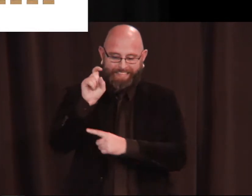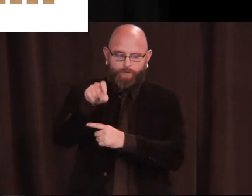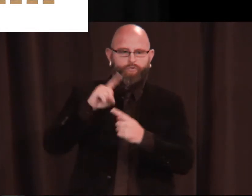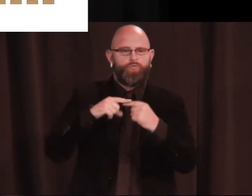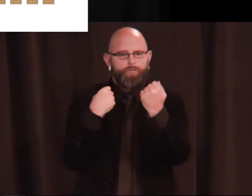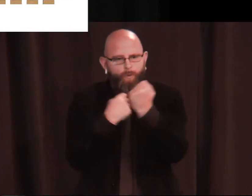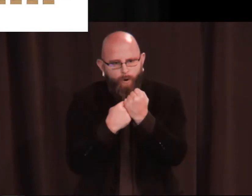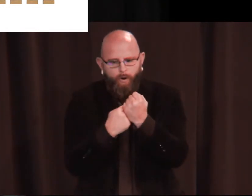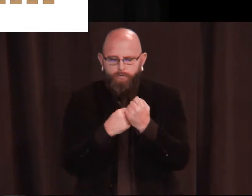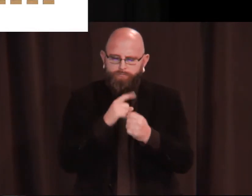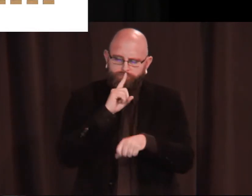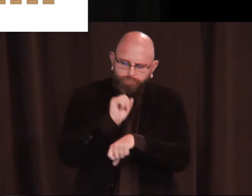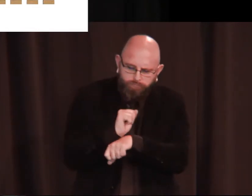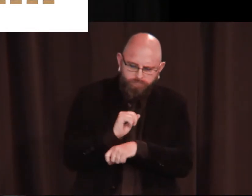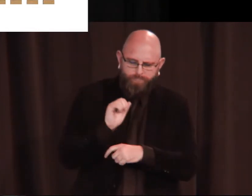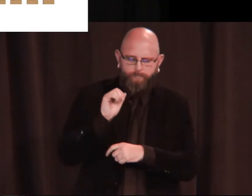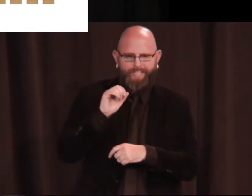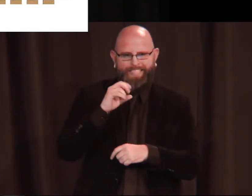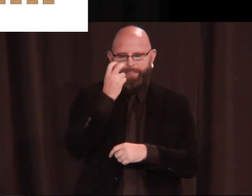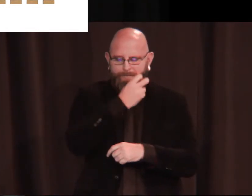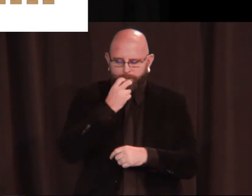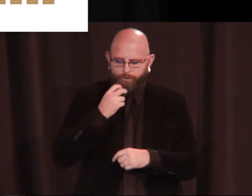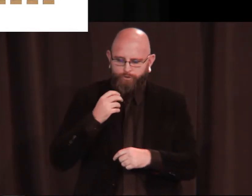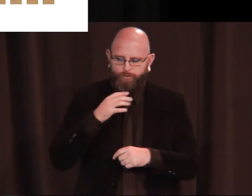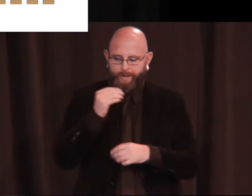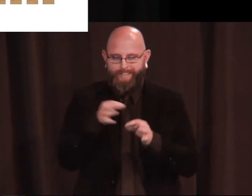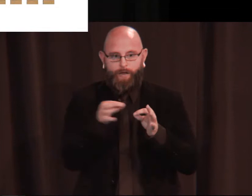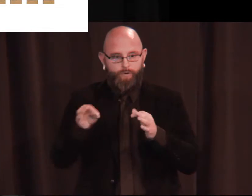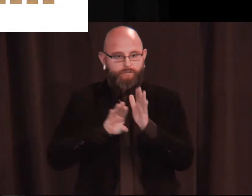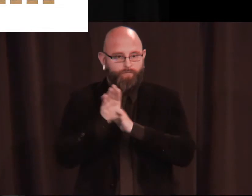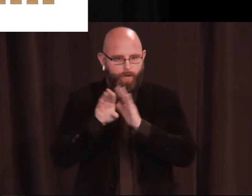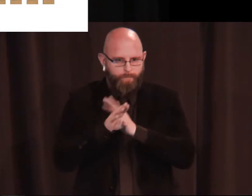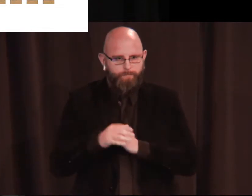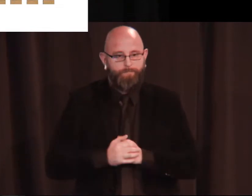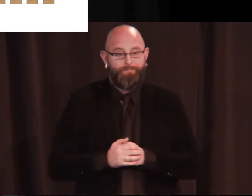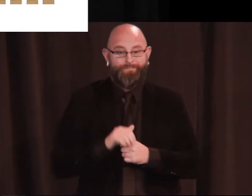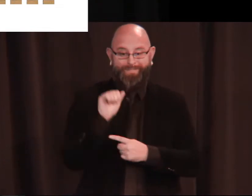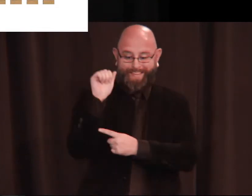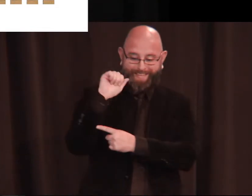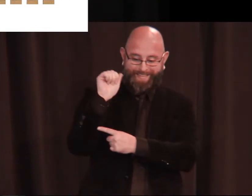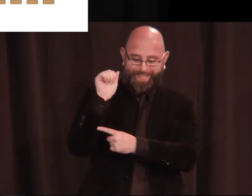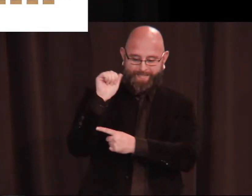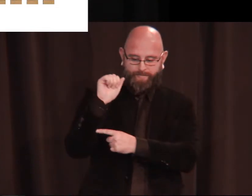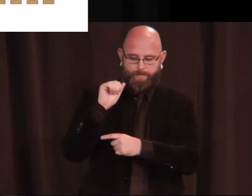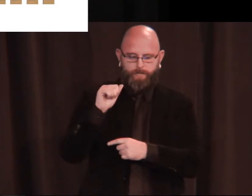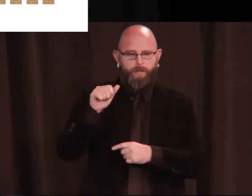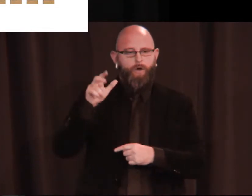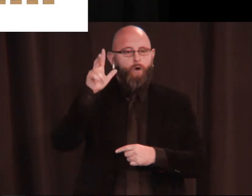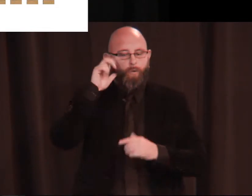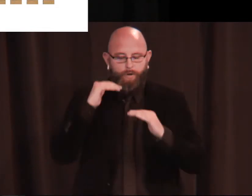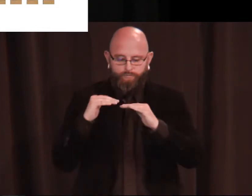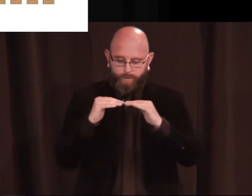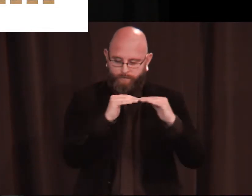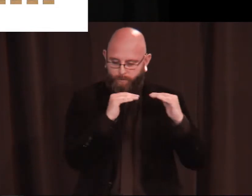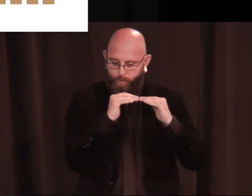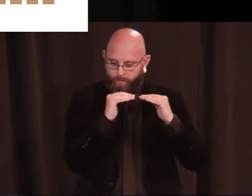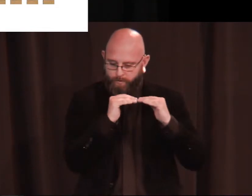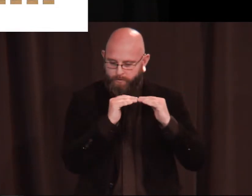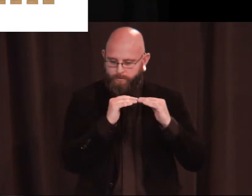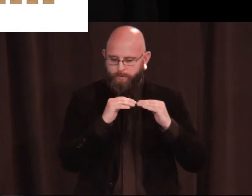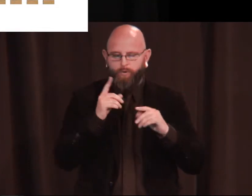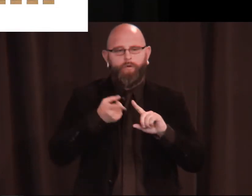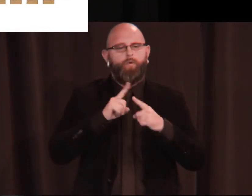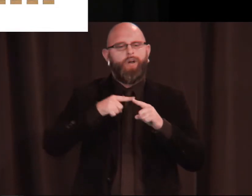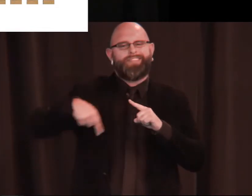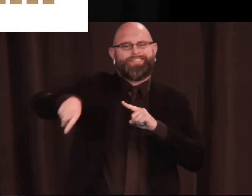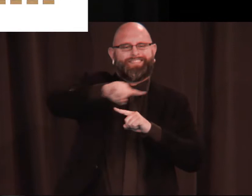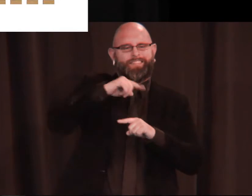So, A would be 100, because children with typical hearing are going to have an SII of 1 or 100